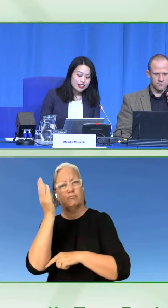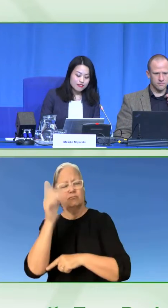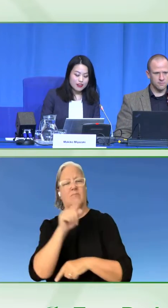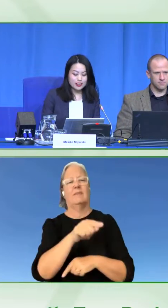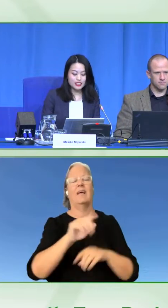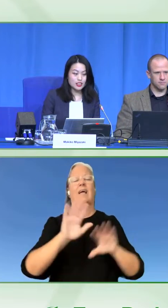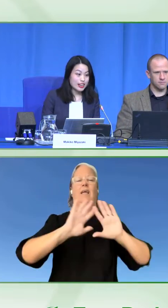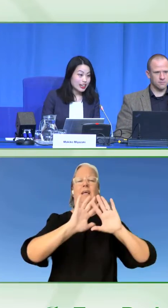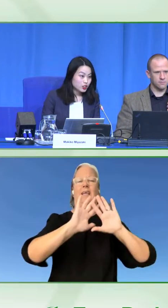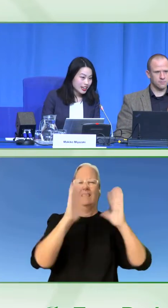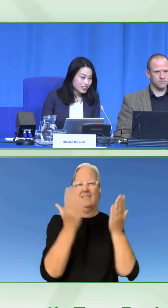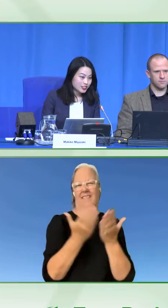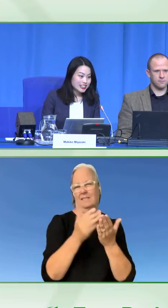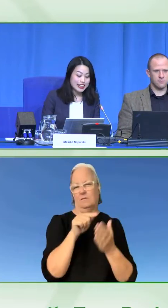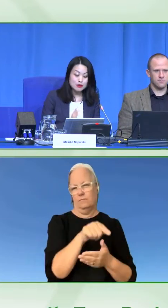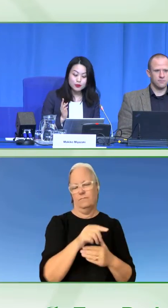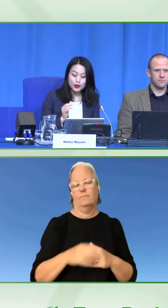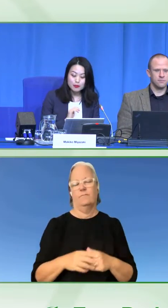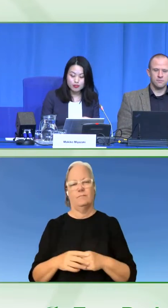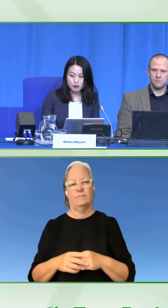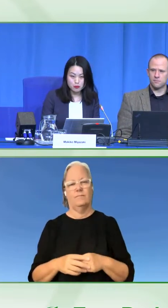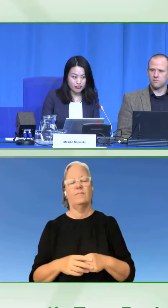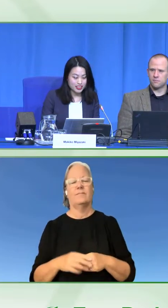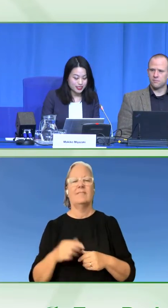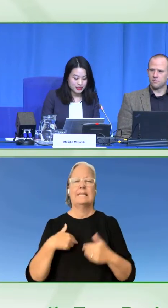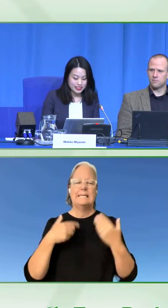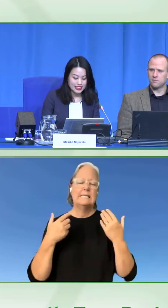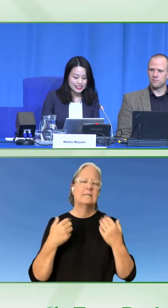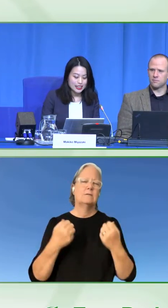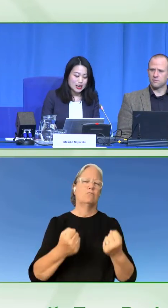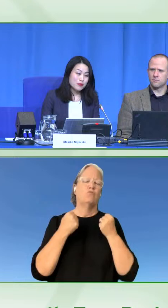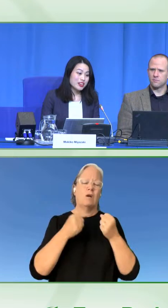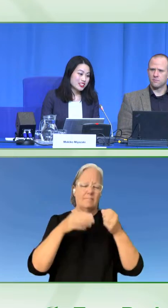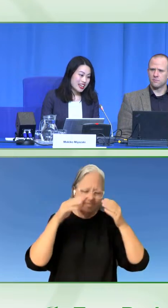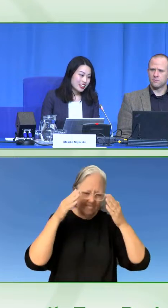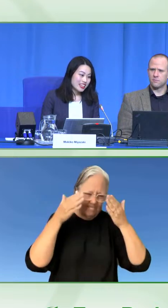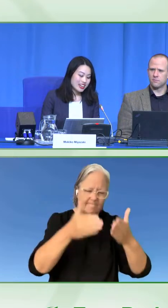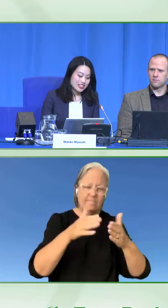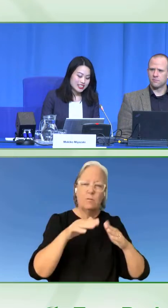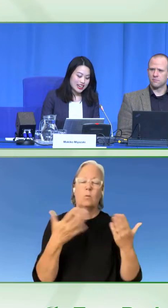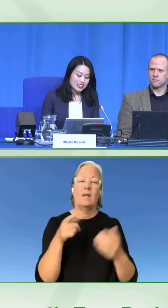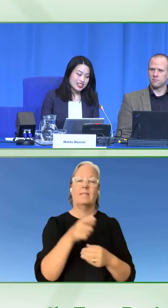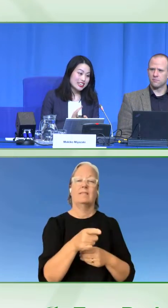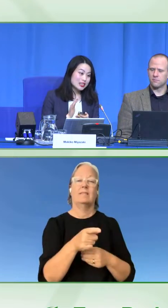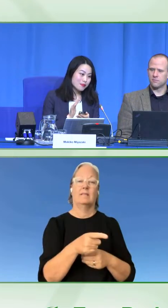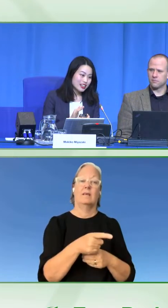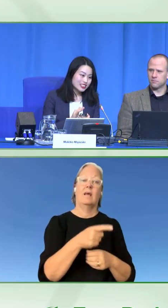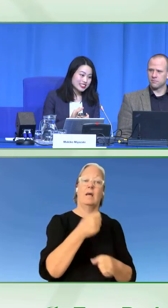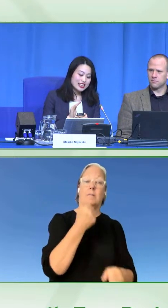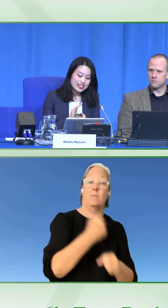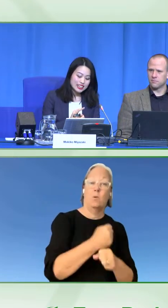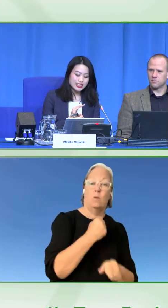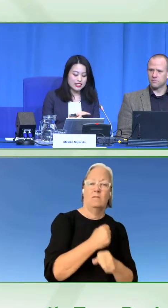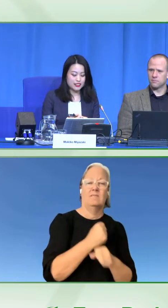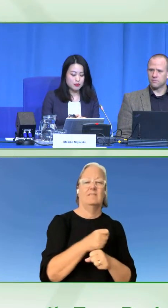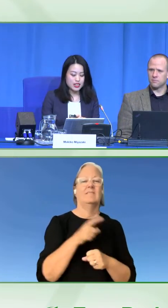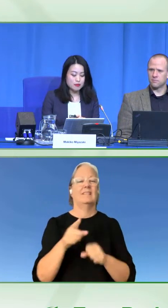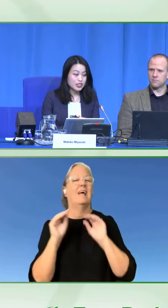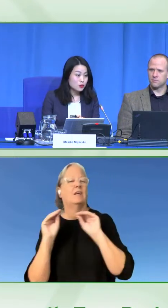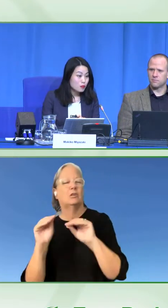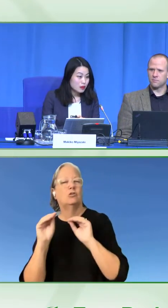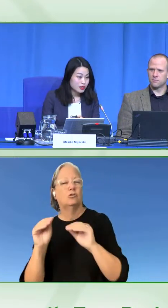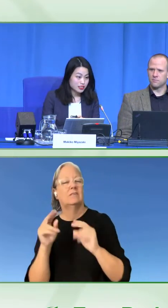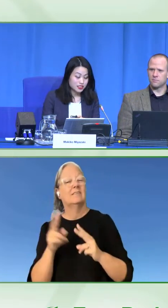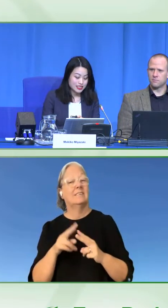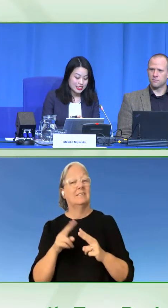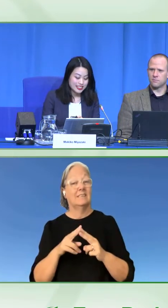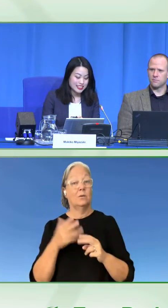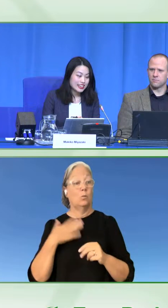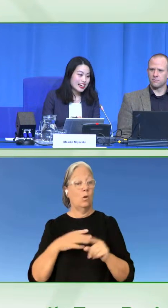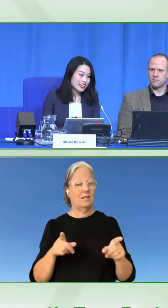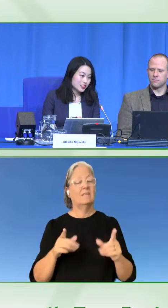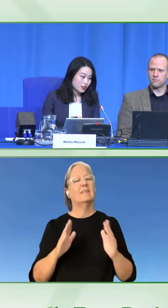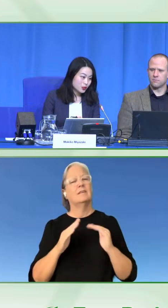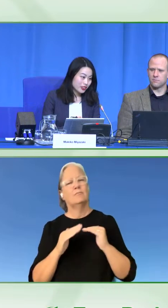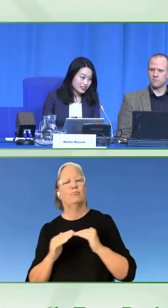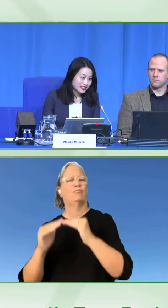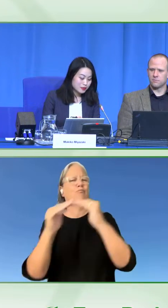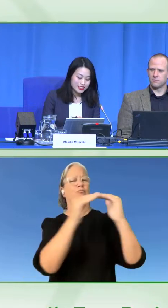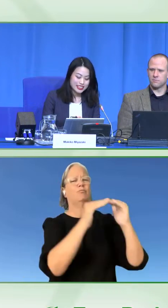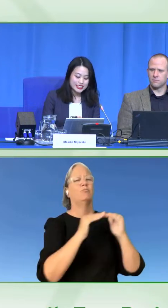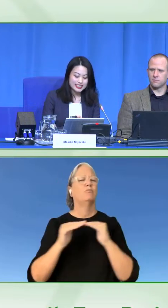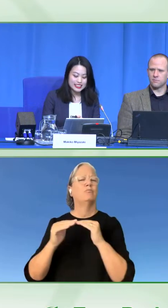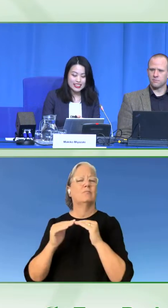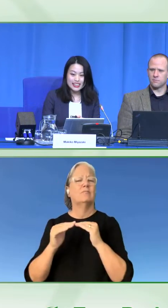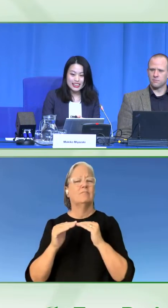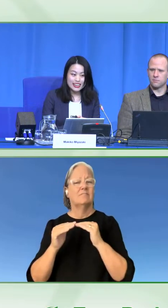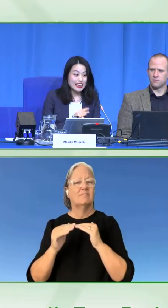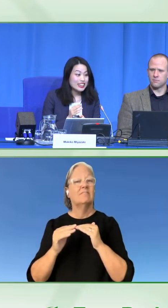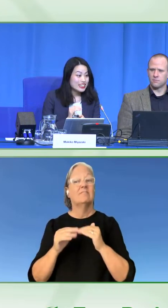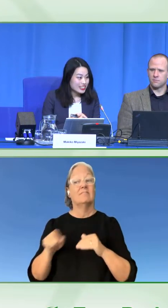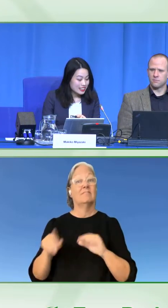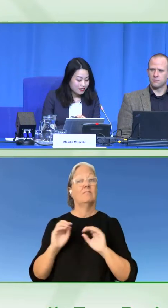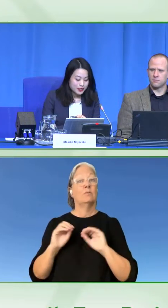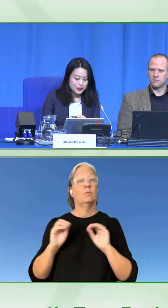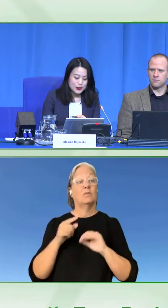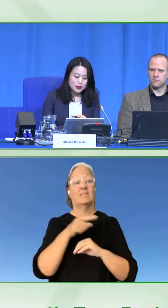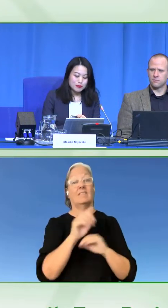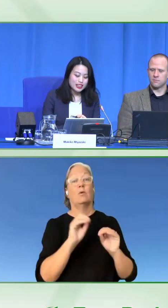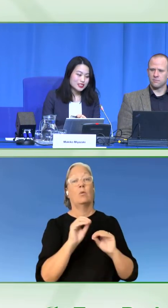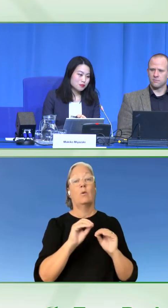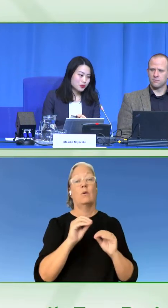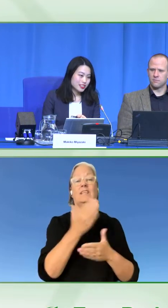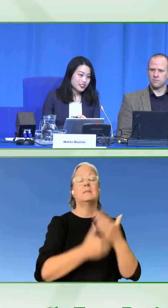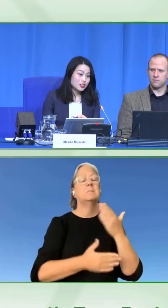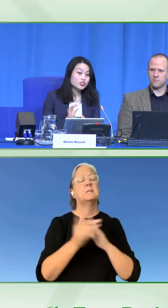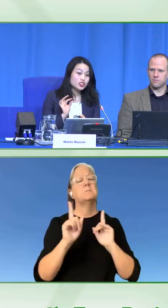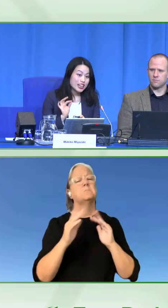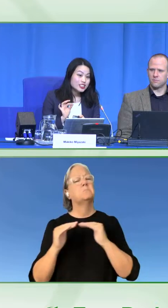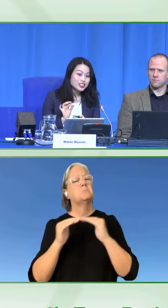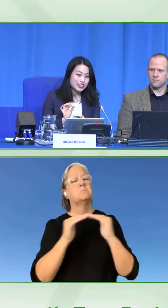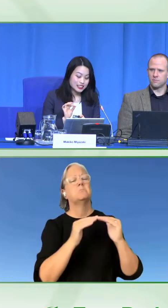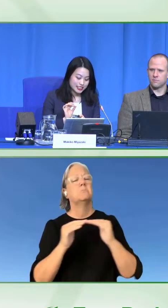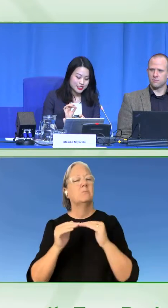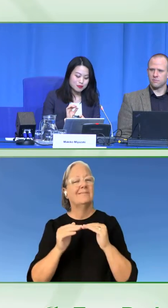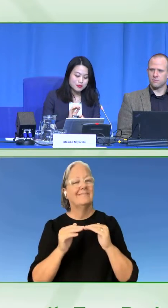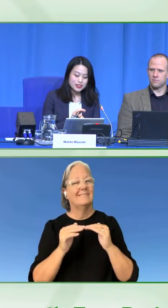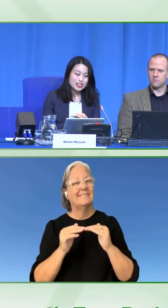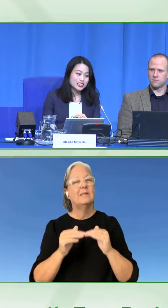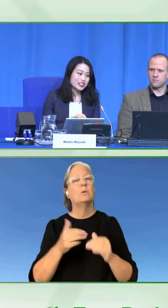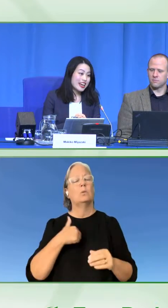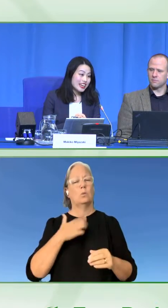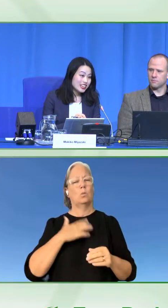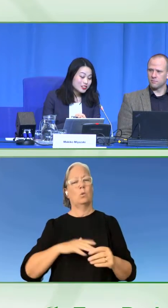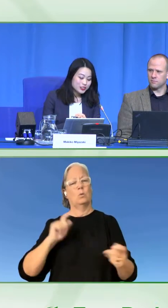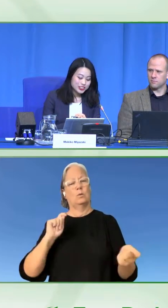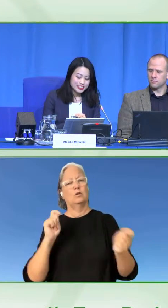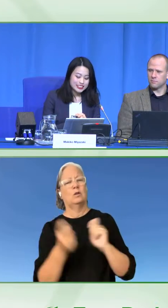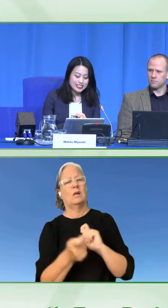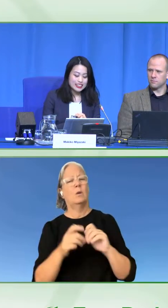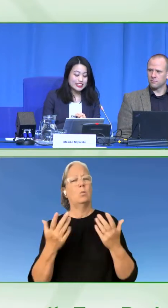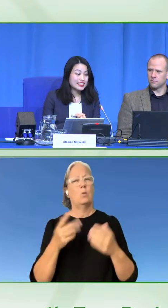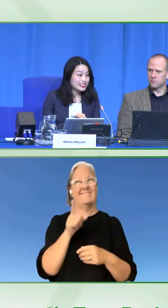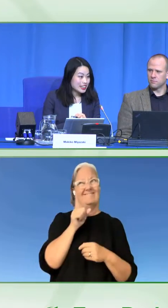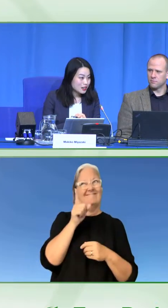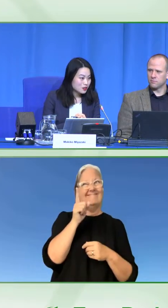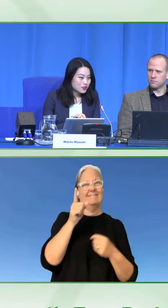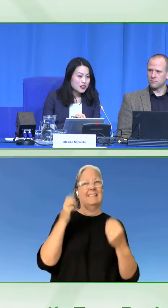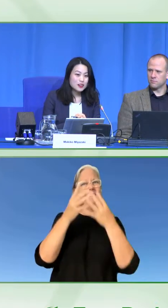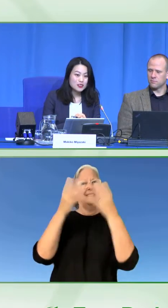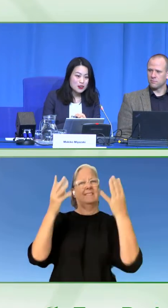In addition, we aim to establish a sustainable scheme so the project will not come to a stop